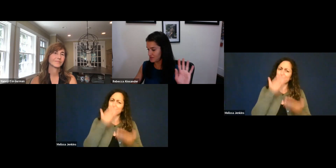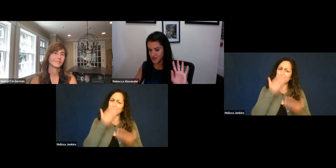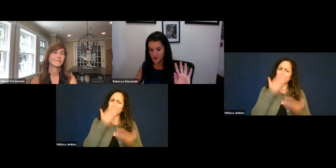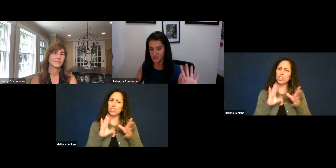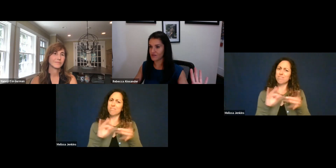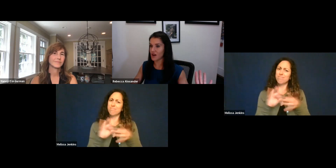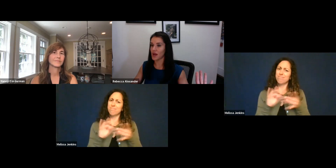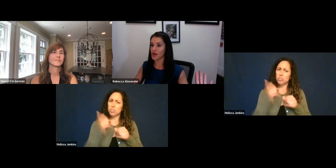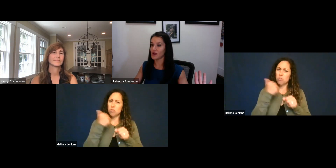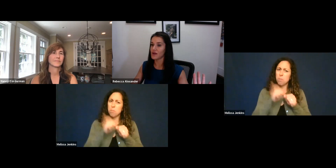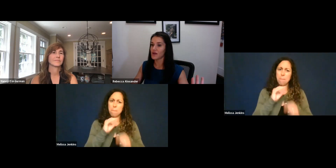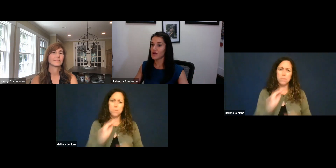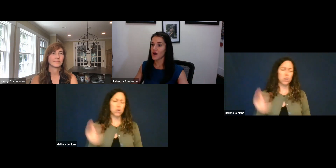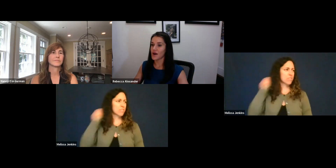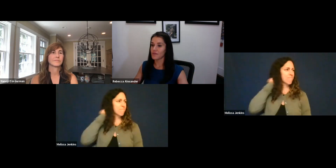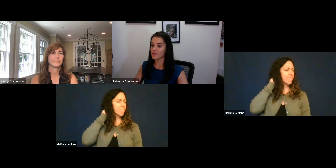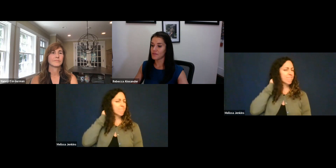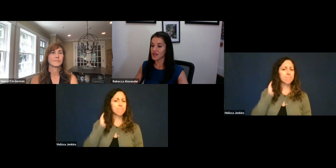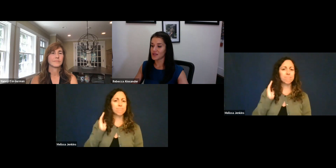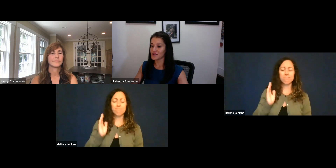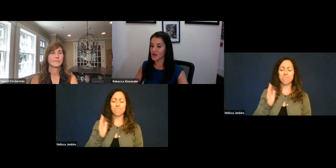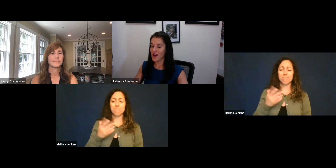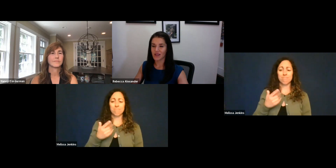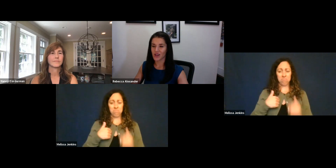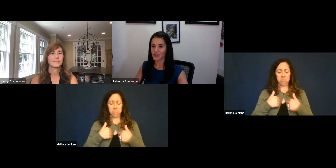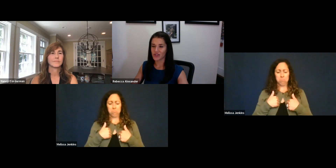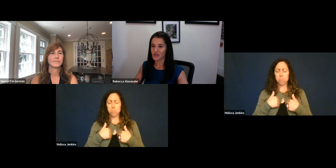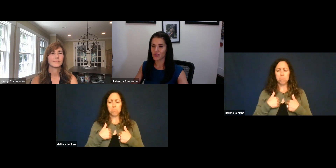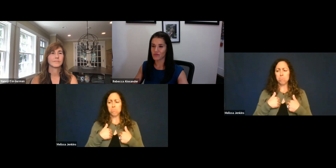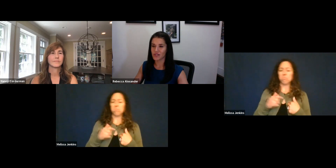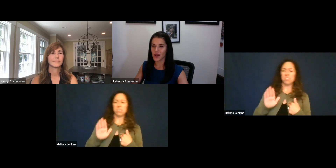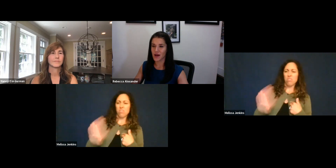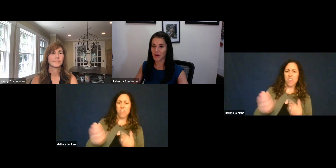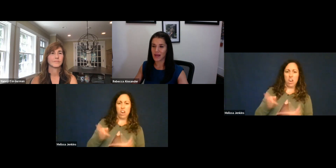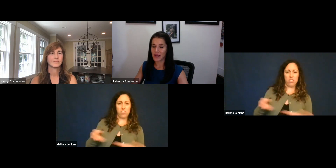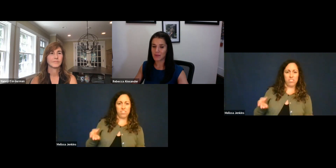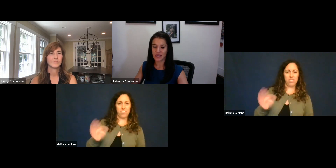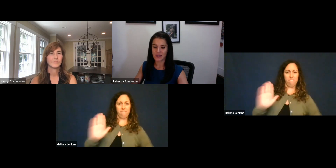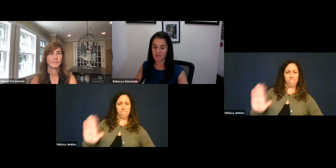This is their stuff, not mine. Because having Usher syndrome does not by any means